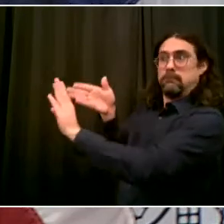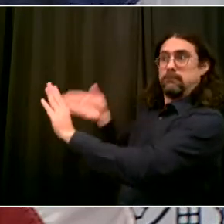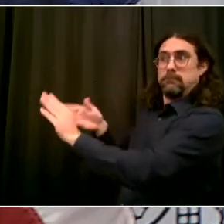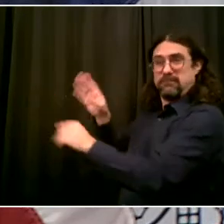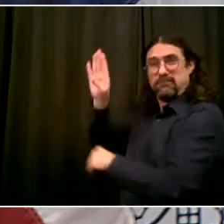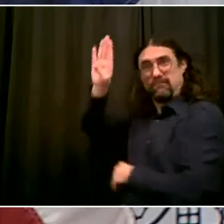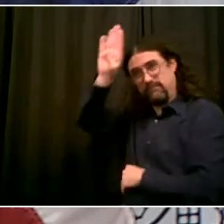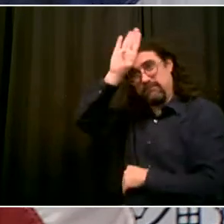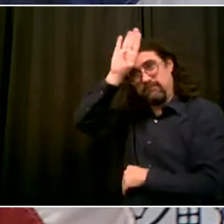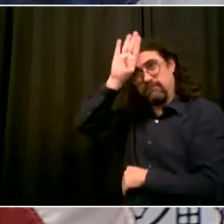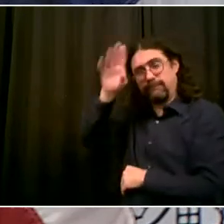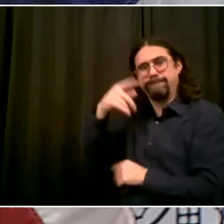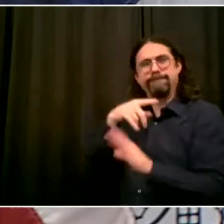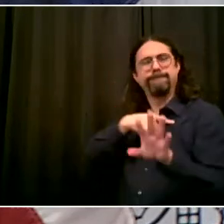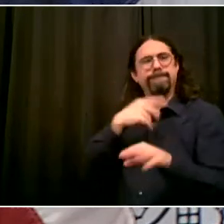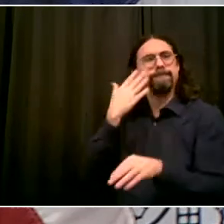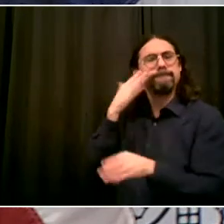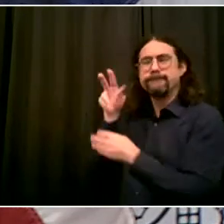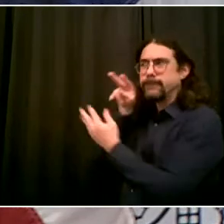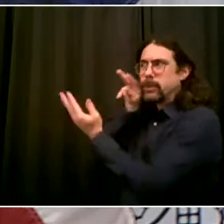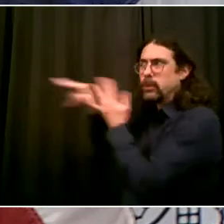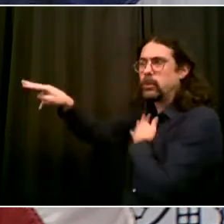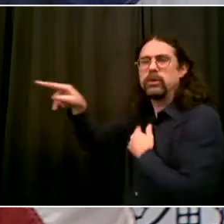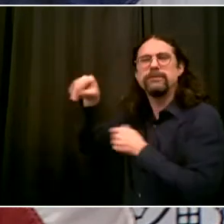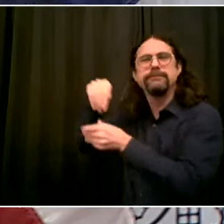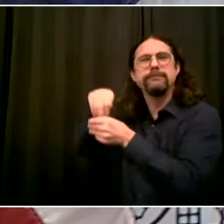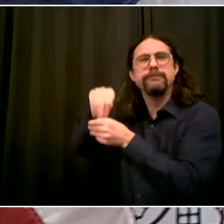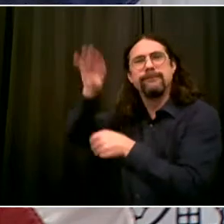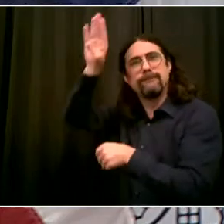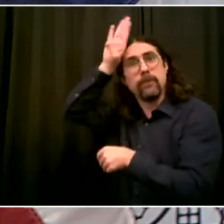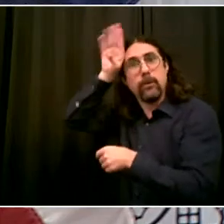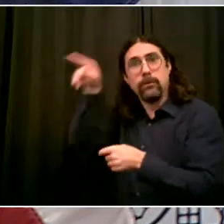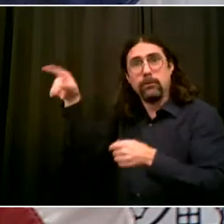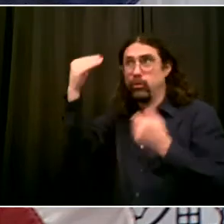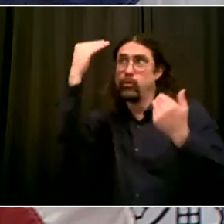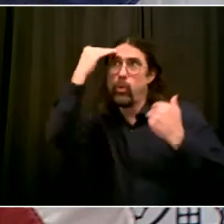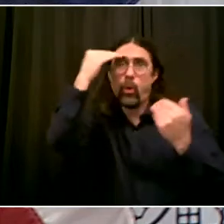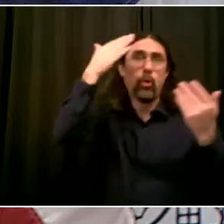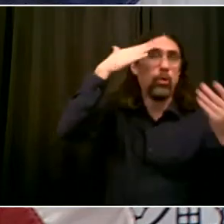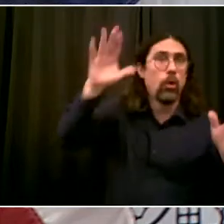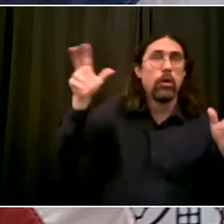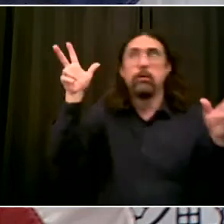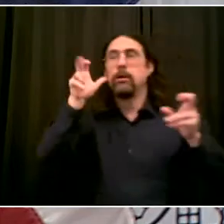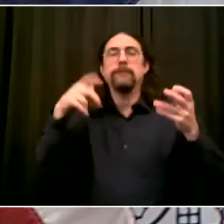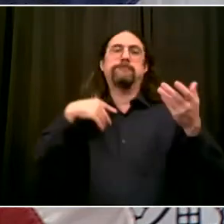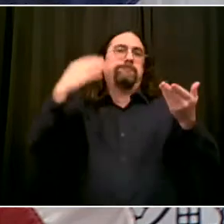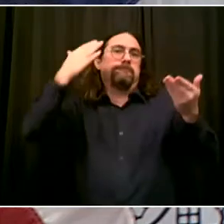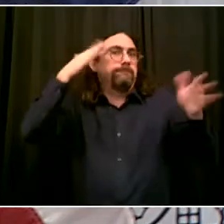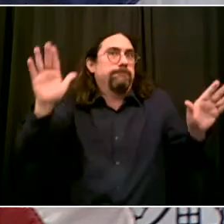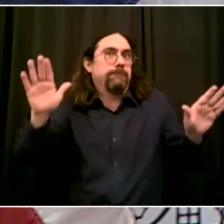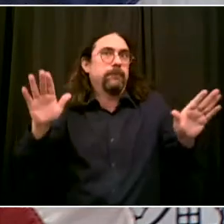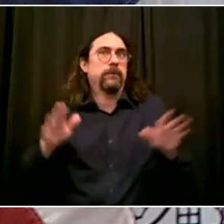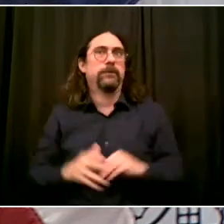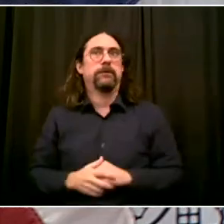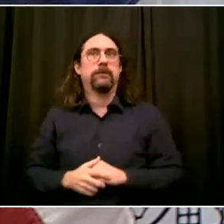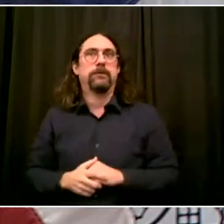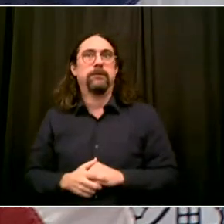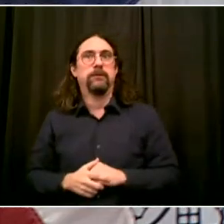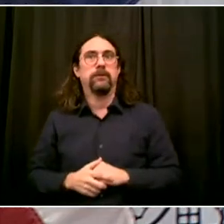I'M NOT SURE THAT IS THE N NUMBER. WHAT WE DO KNOW IS UNQUESTIONABLY, IT WAS TOO MANY PEOPLE. WHATEVER THE